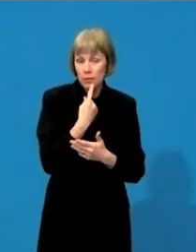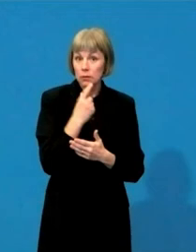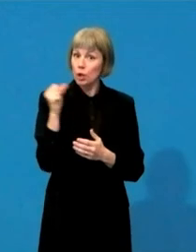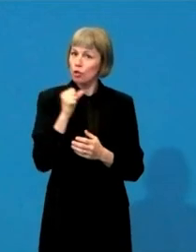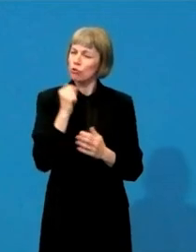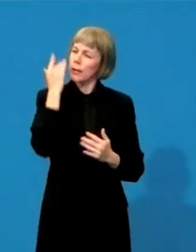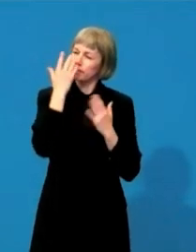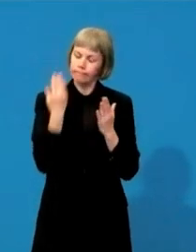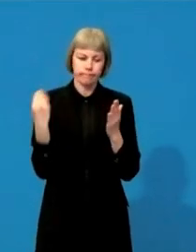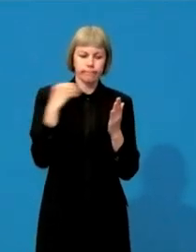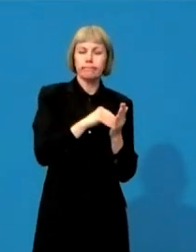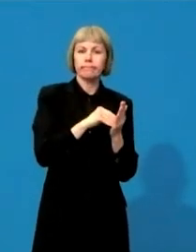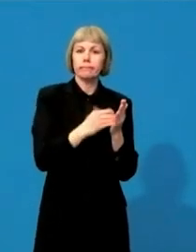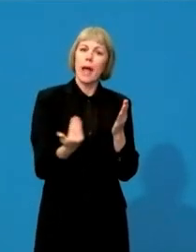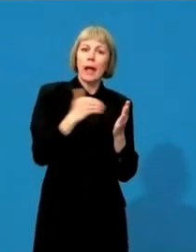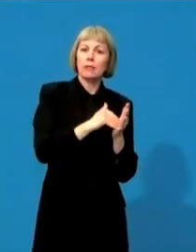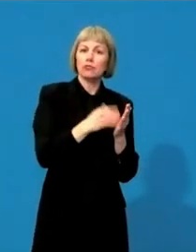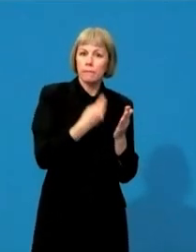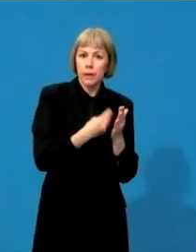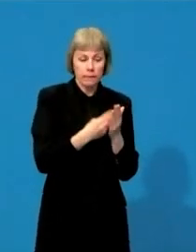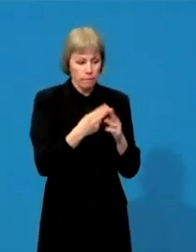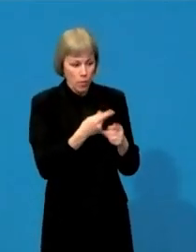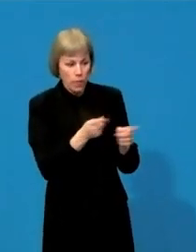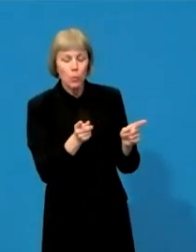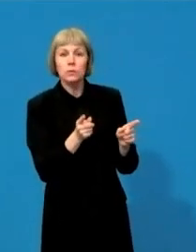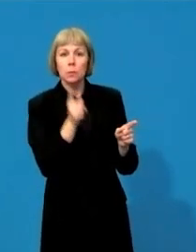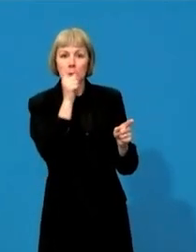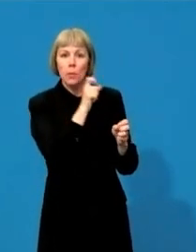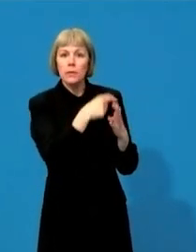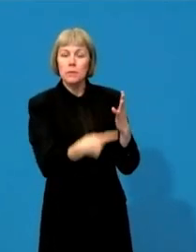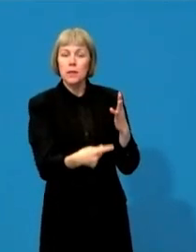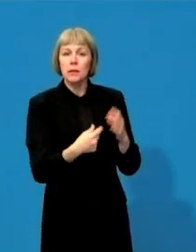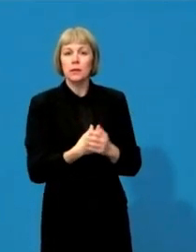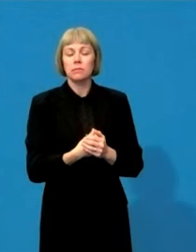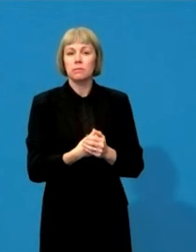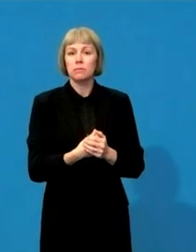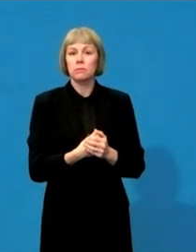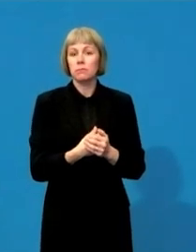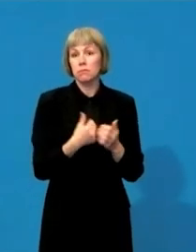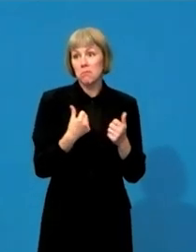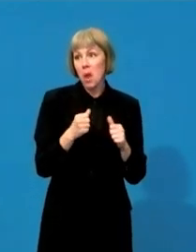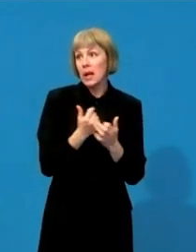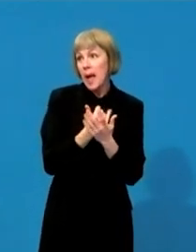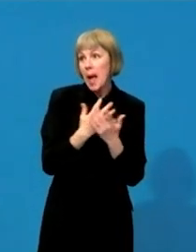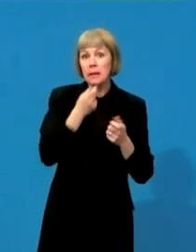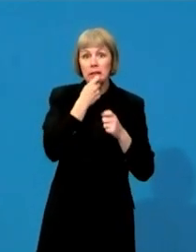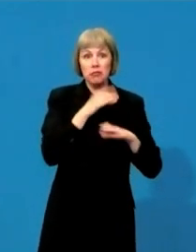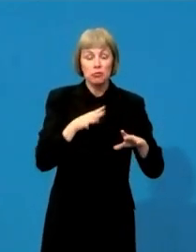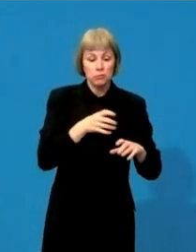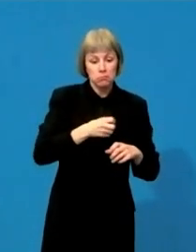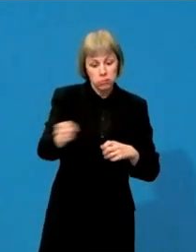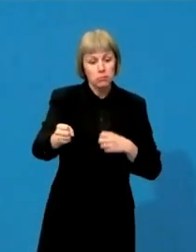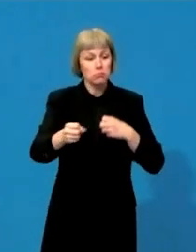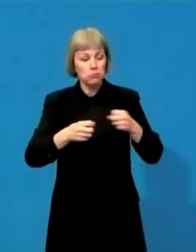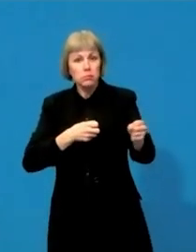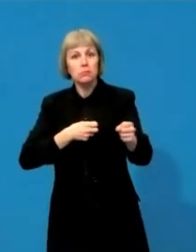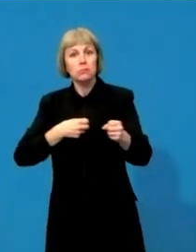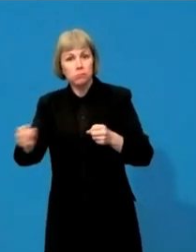protection system coming out and being channelled towards the NDIS, being